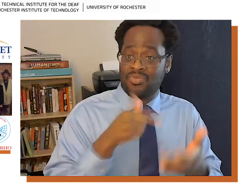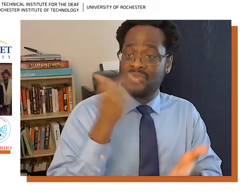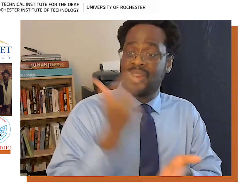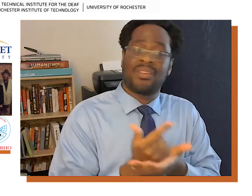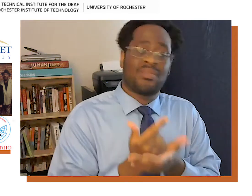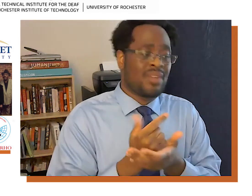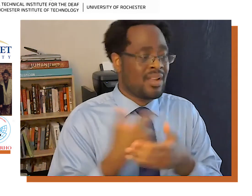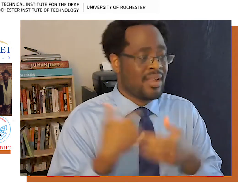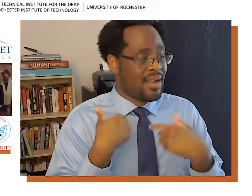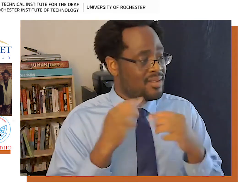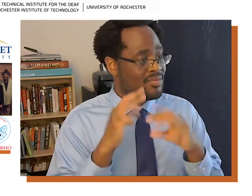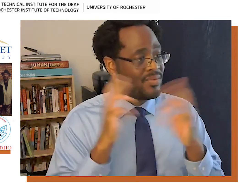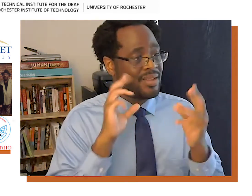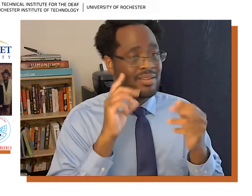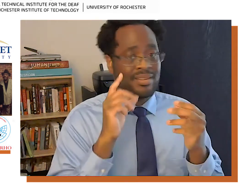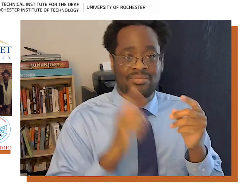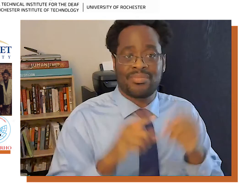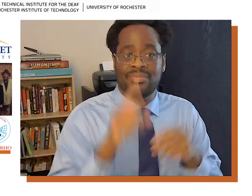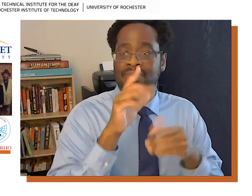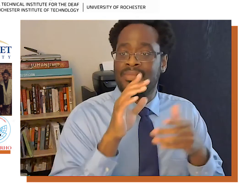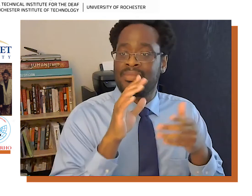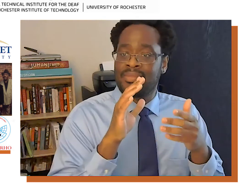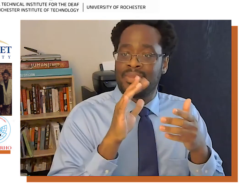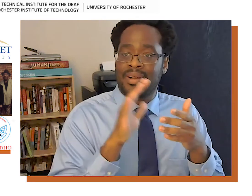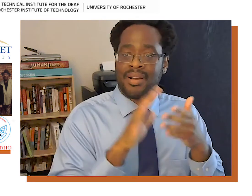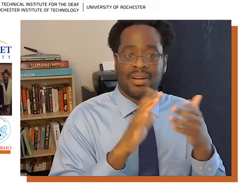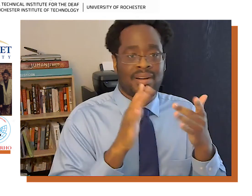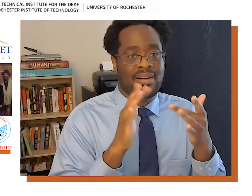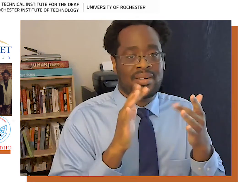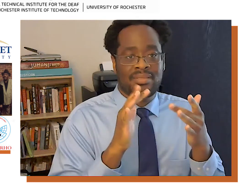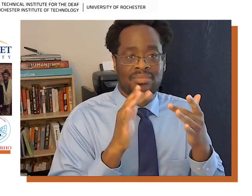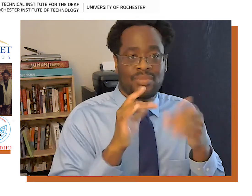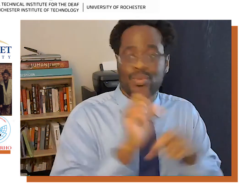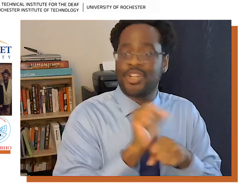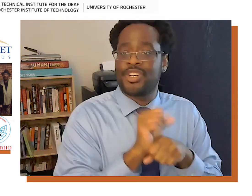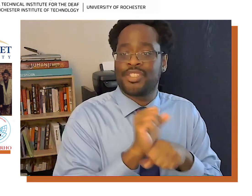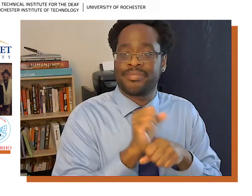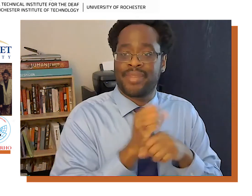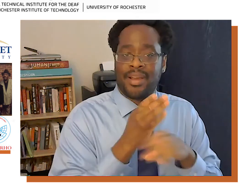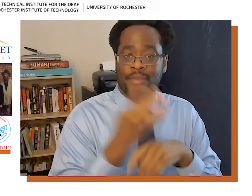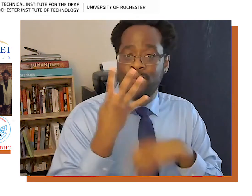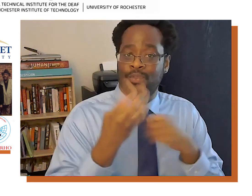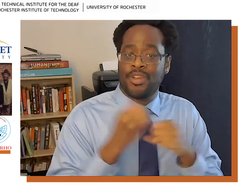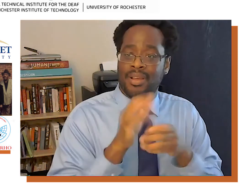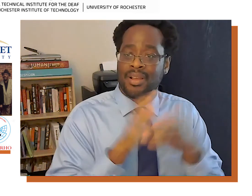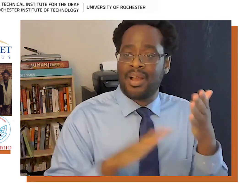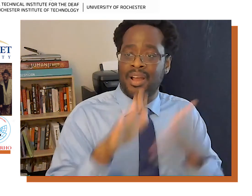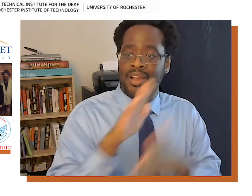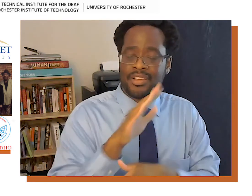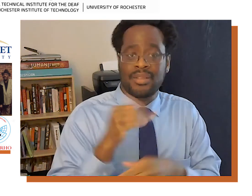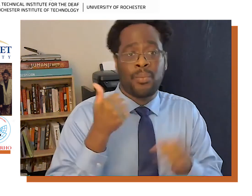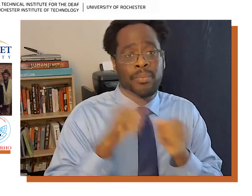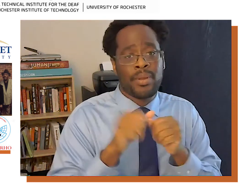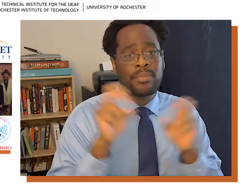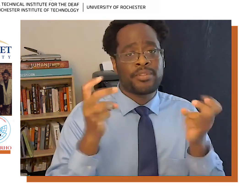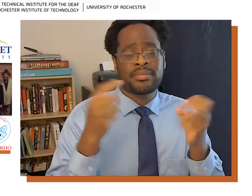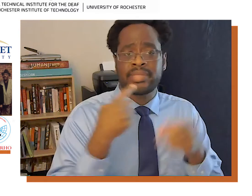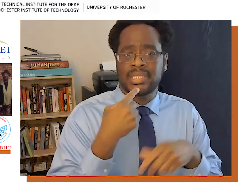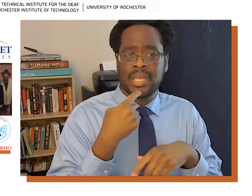and then when I graduated, I was ready to go into work. I had 4 years of college,